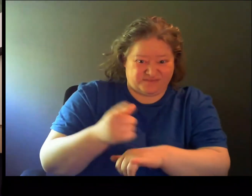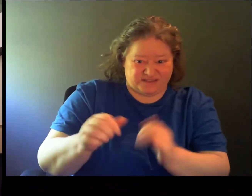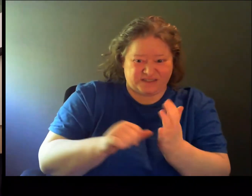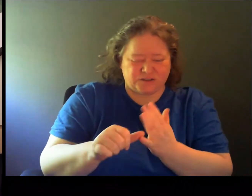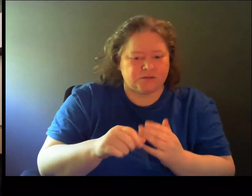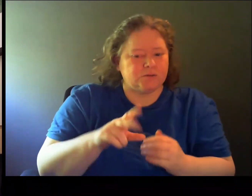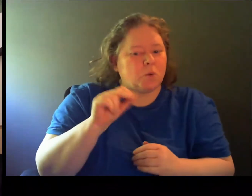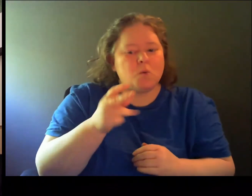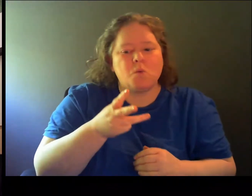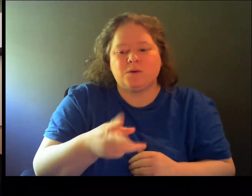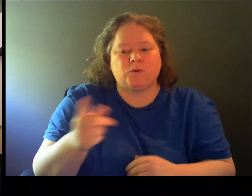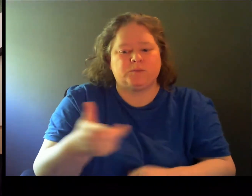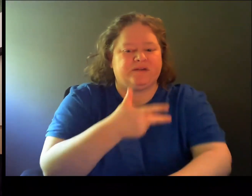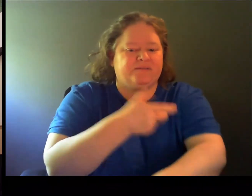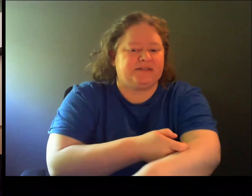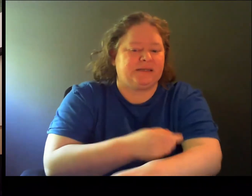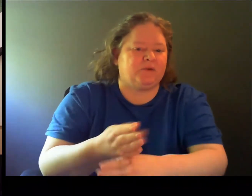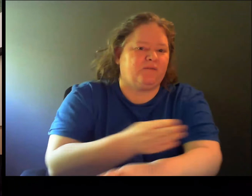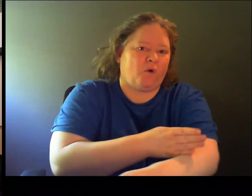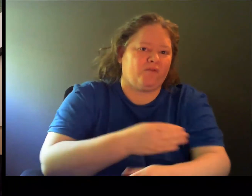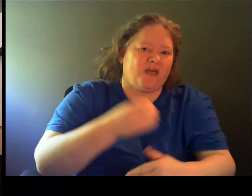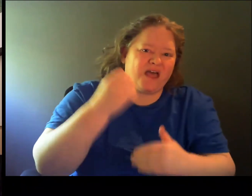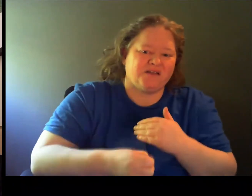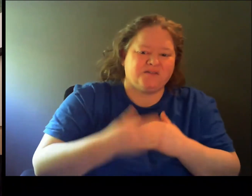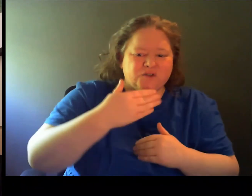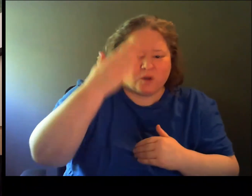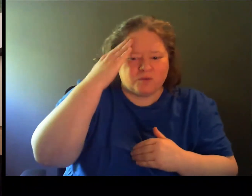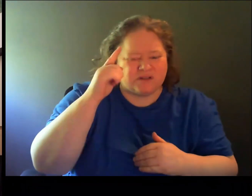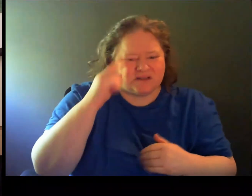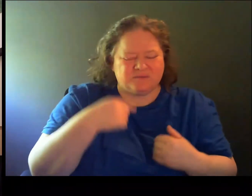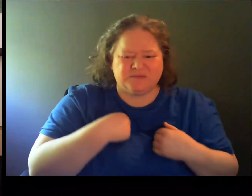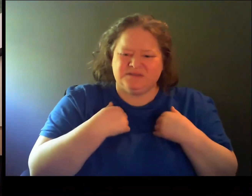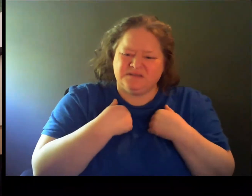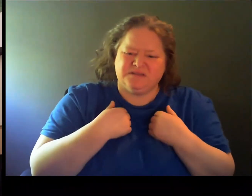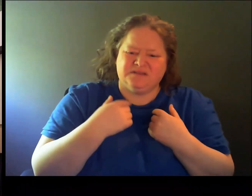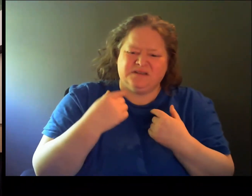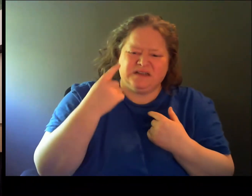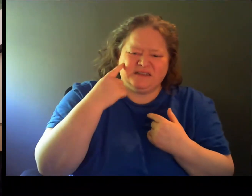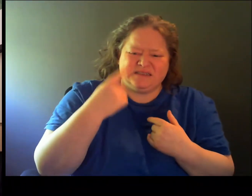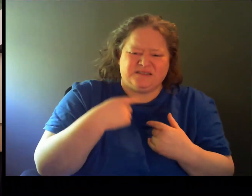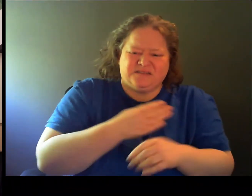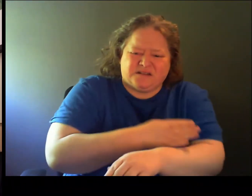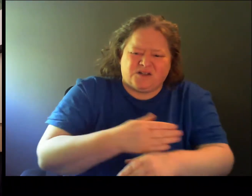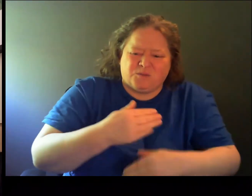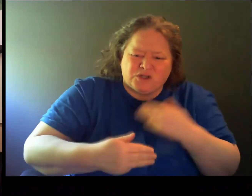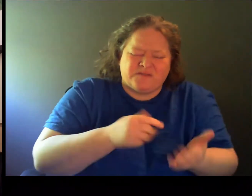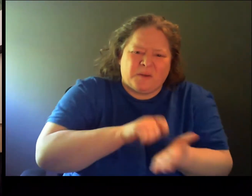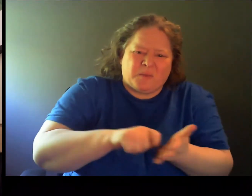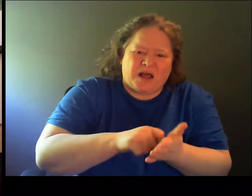There's no way he's going to be vaccinated before the end of the summer. I just think I was already getting stressed thinking about it,